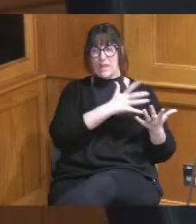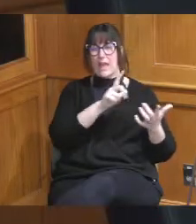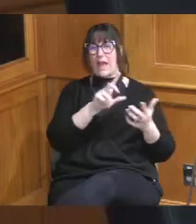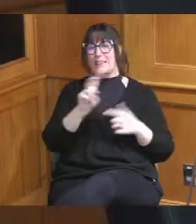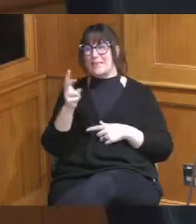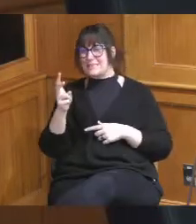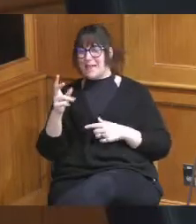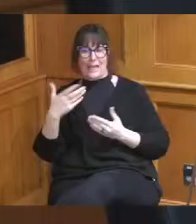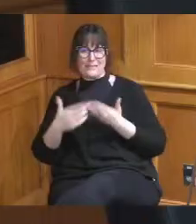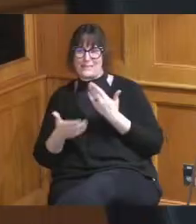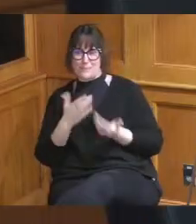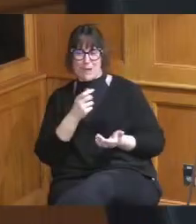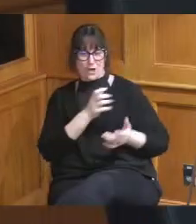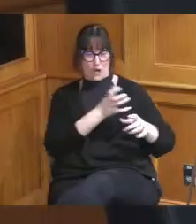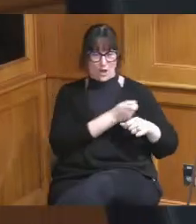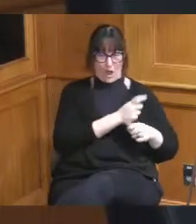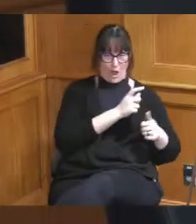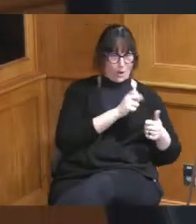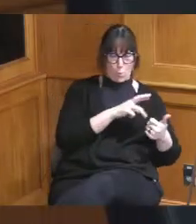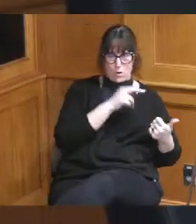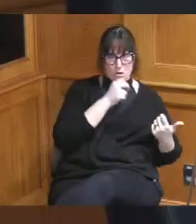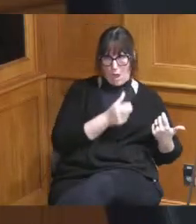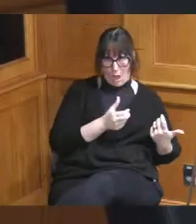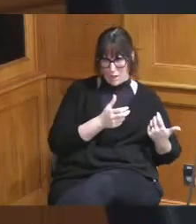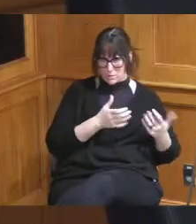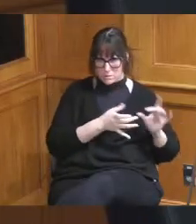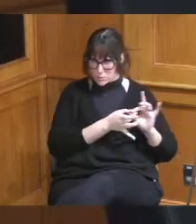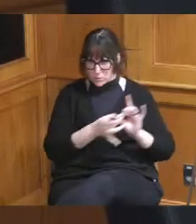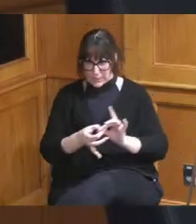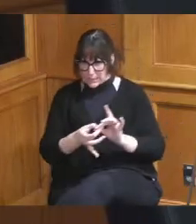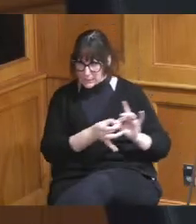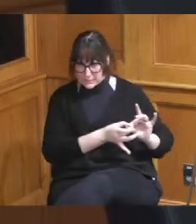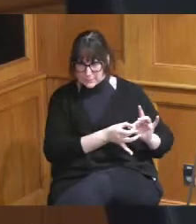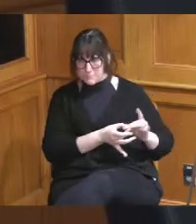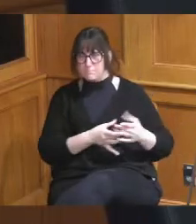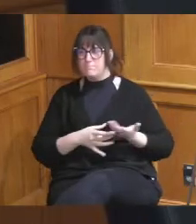whether or not they receive money in the first round related to the second round I would say